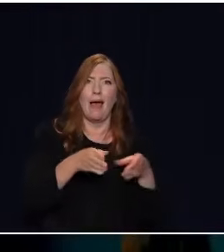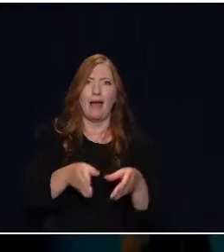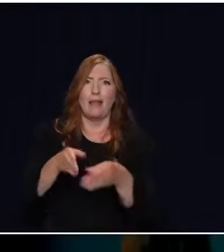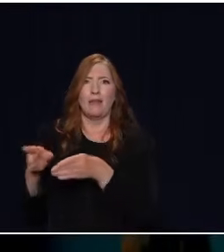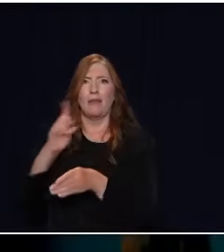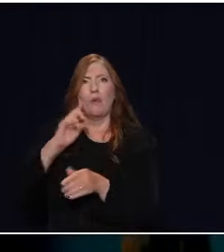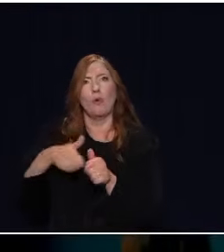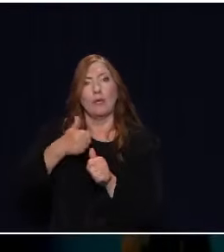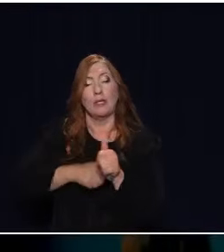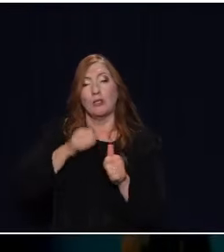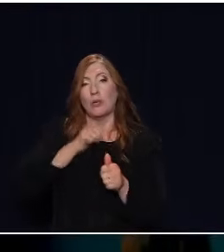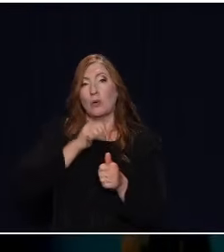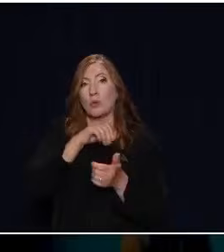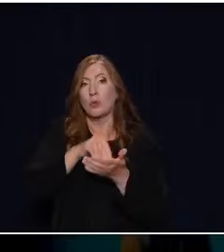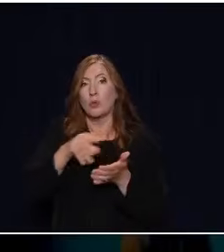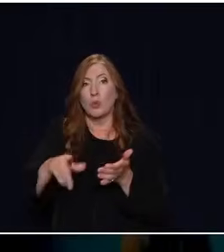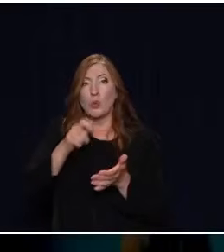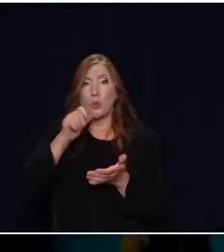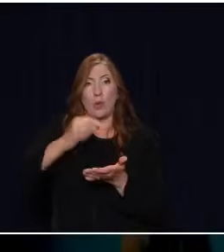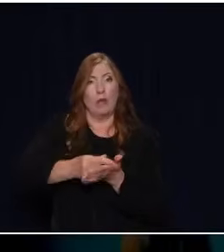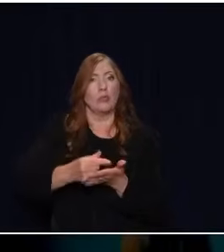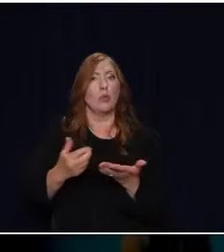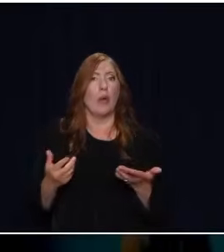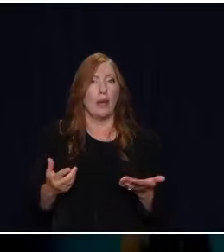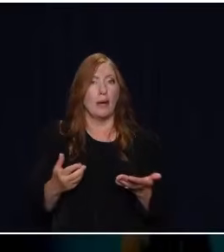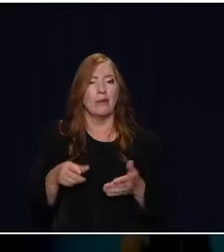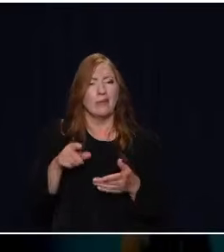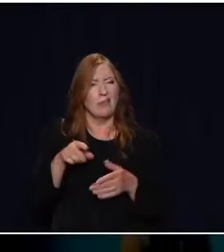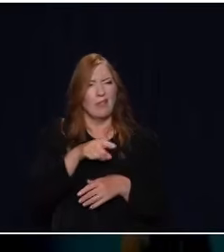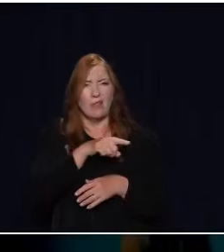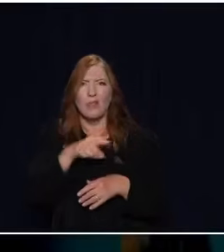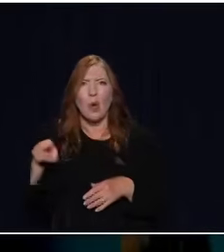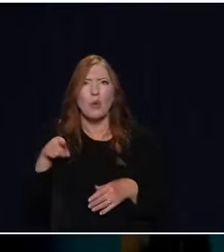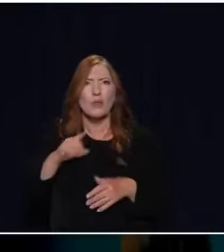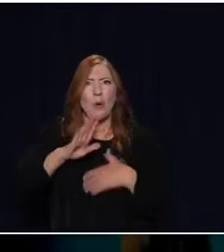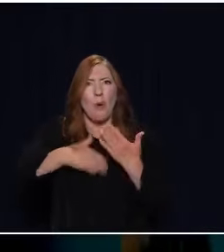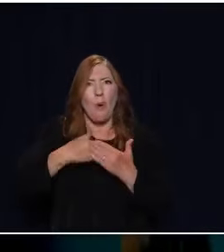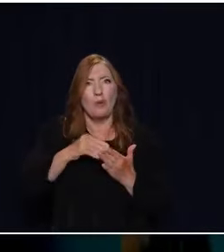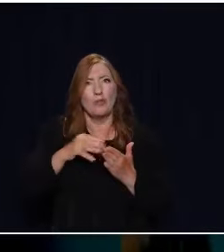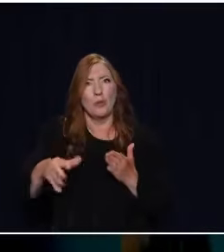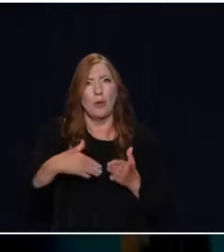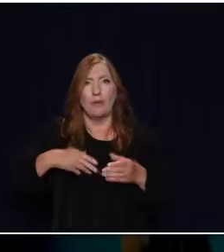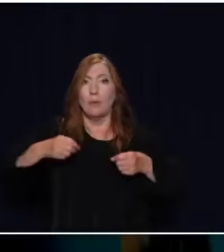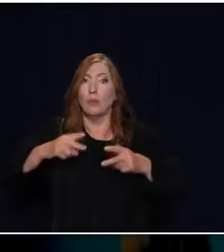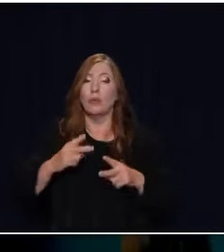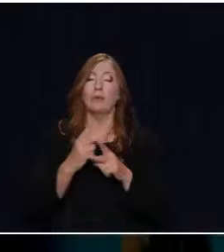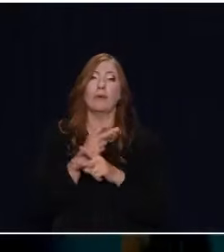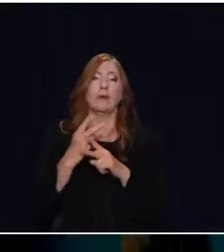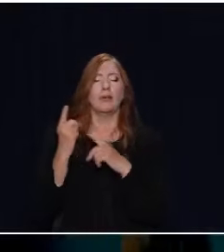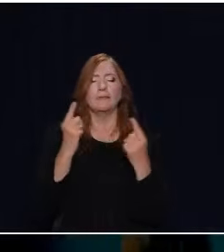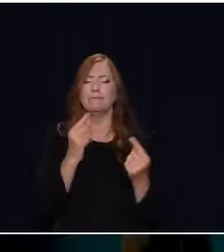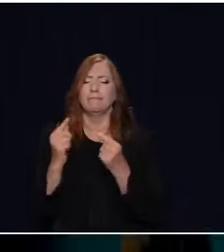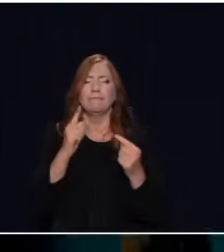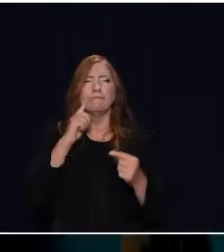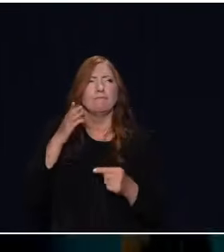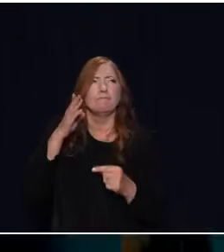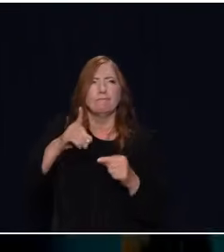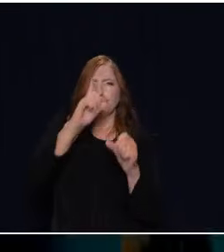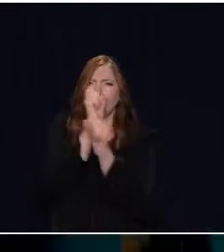IT IS HIGHLY IMPORTANT WE PROVIDE MULTIPLE PATHWAYS TO EVERY ARIZONA STUDENT THAT IS